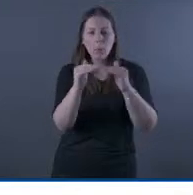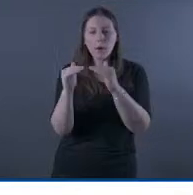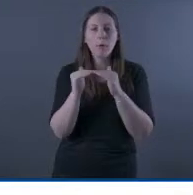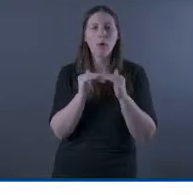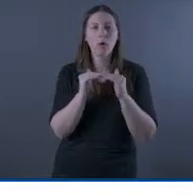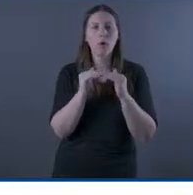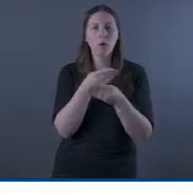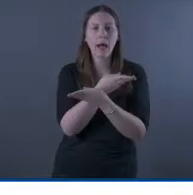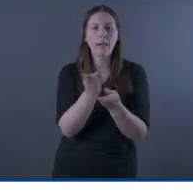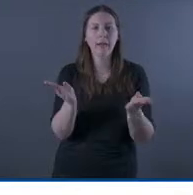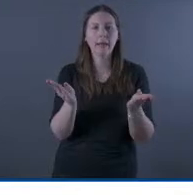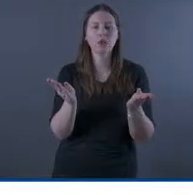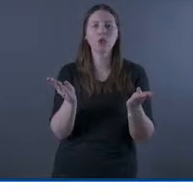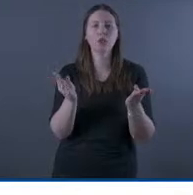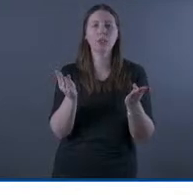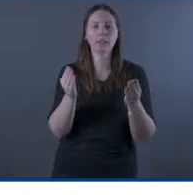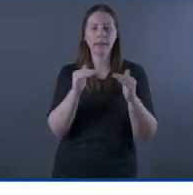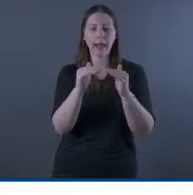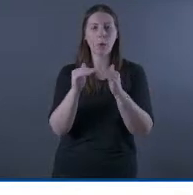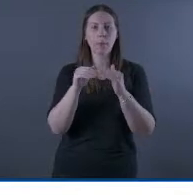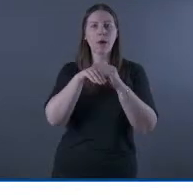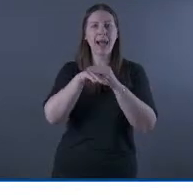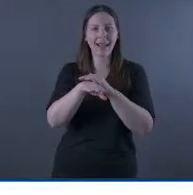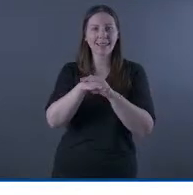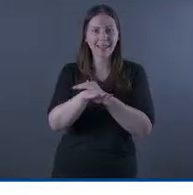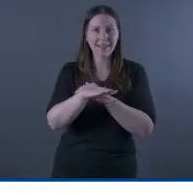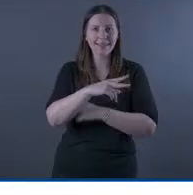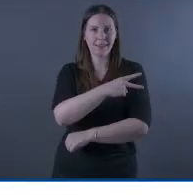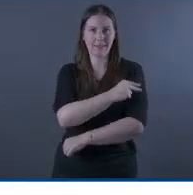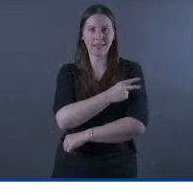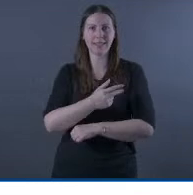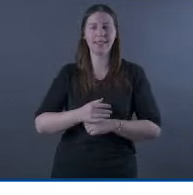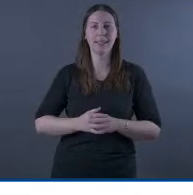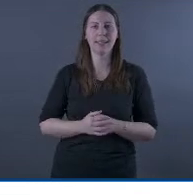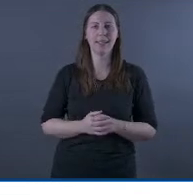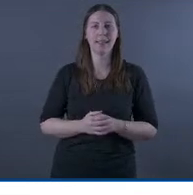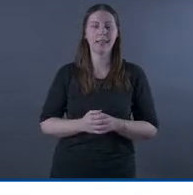I can share a little bit more Erika with the questions around how to actually schedule the appointments through Family Care Network.